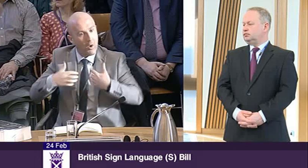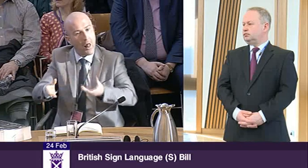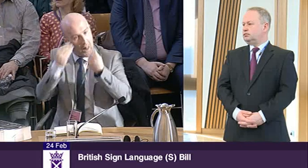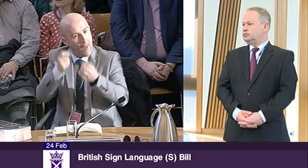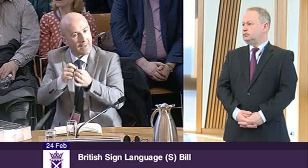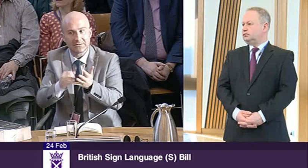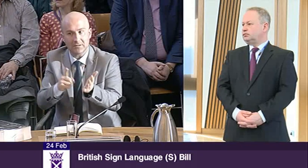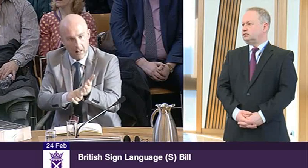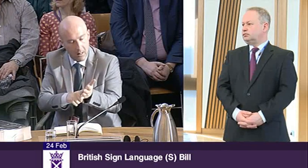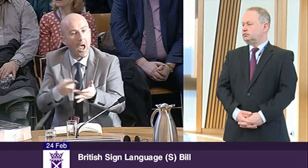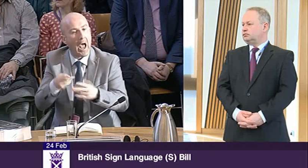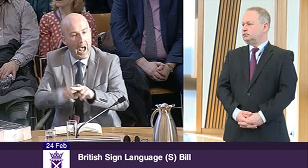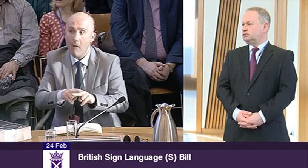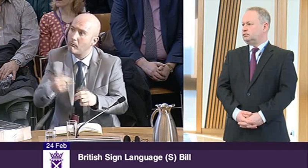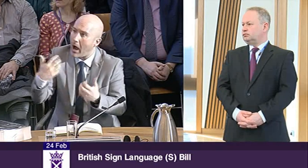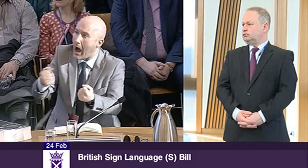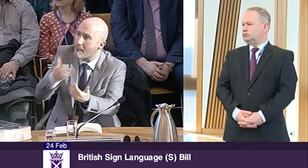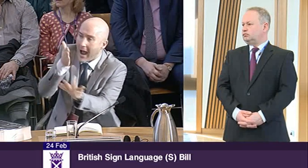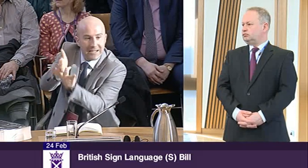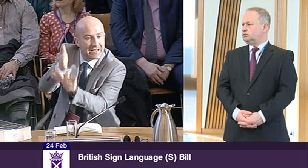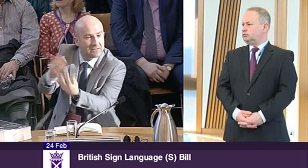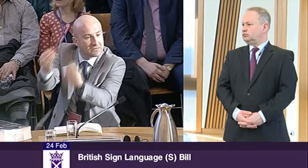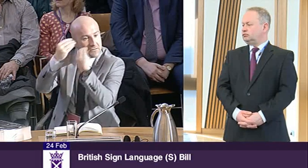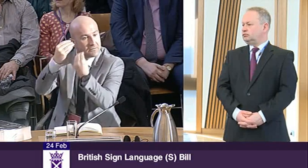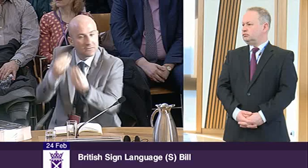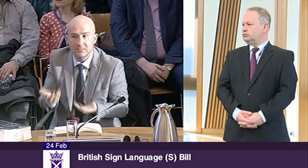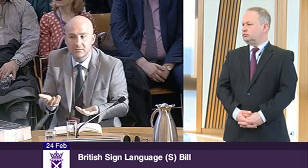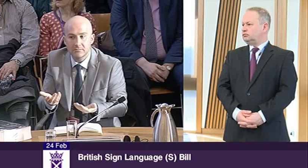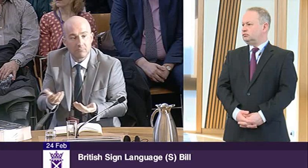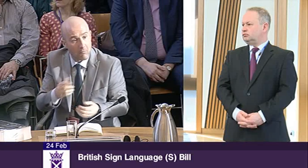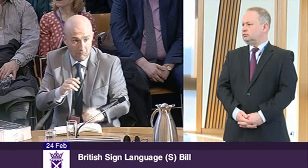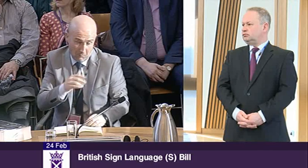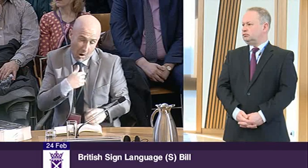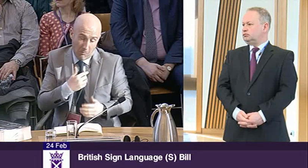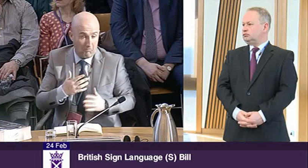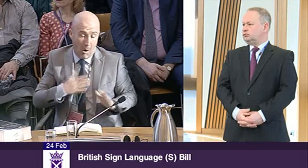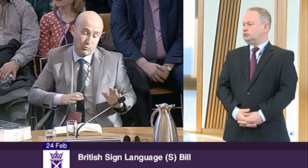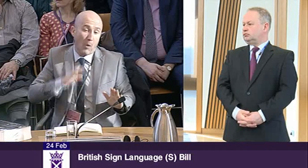However, I am thinking about how many of those people would welcome the opportunity to learn